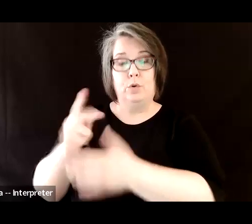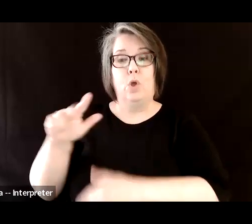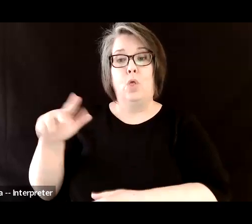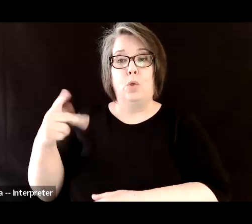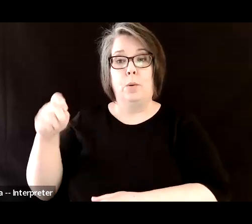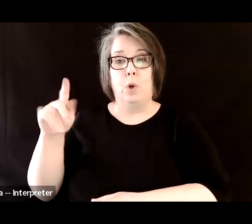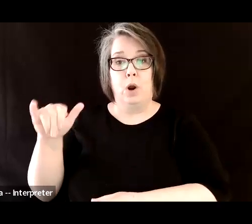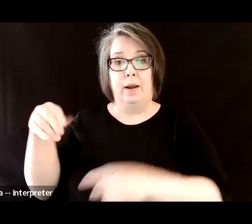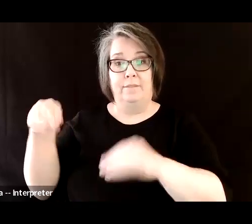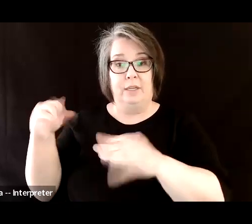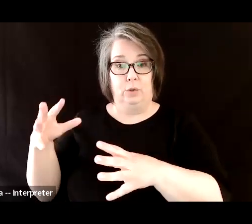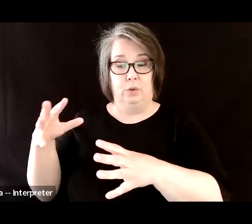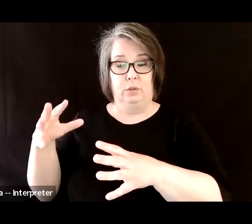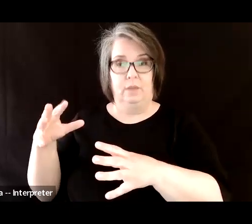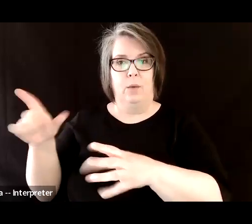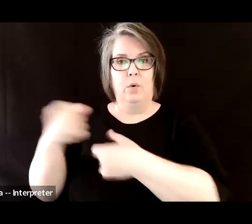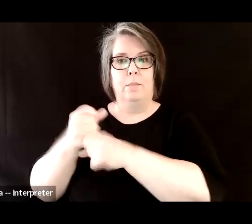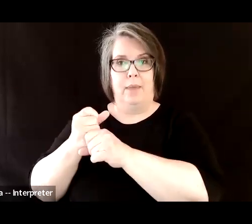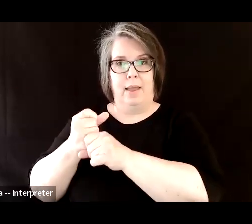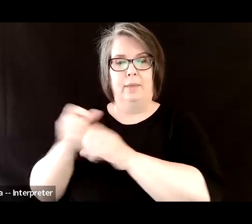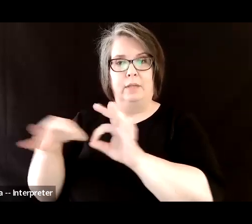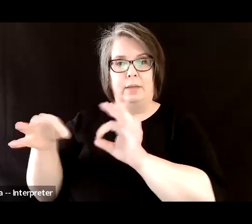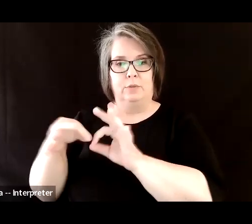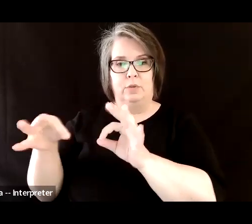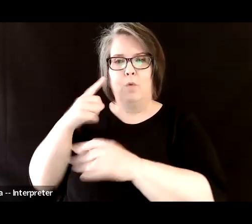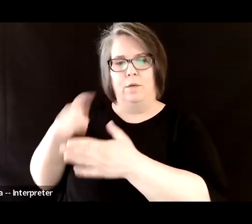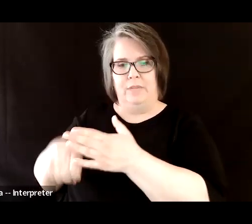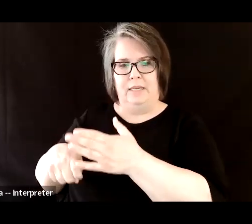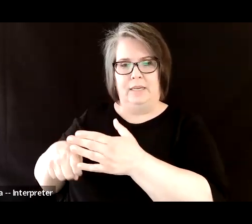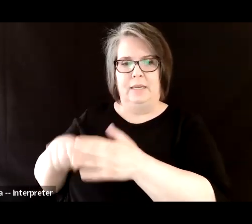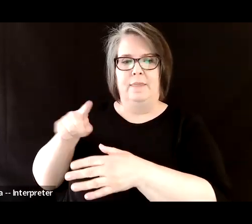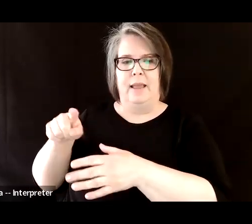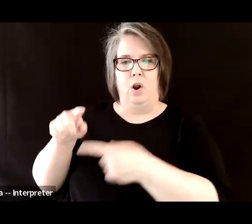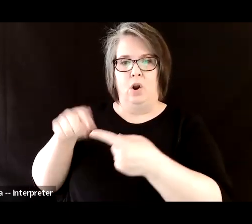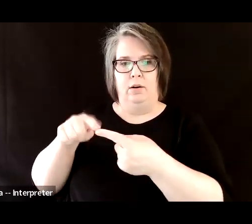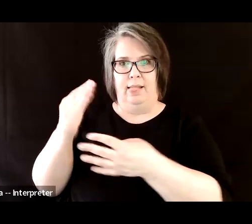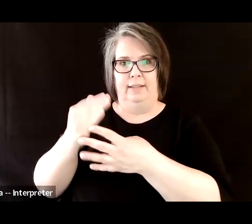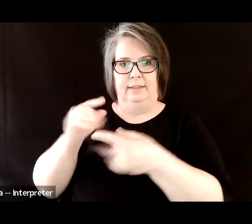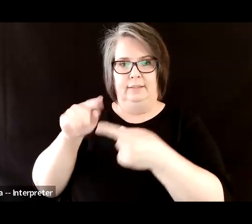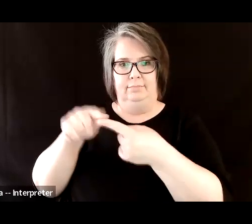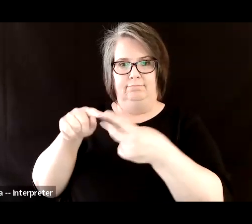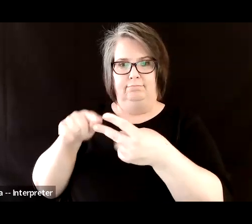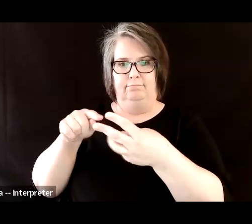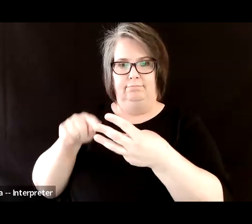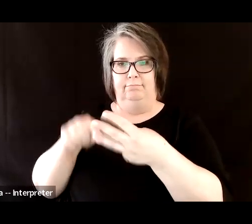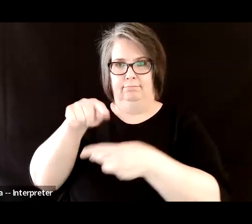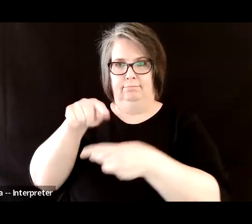transcripts for a fee. Those are automatic sync technologies, 3Play Media and Verbit.